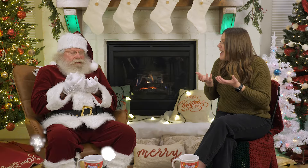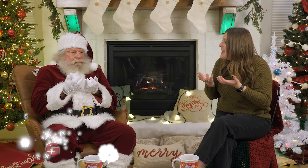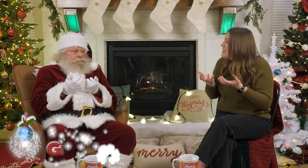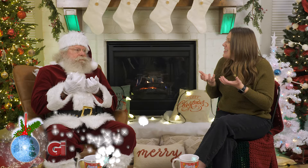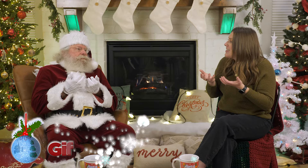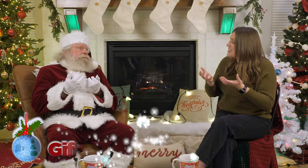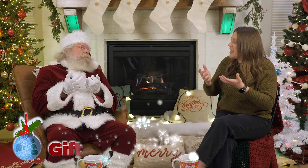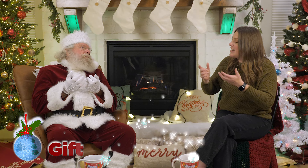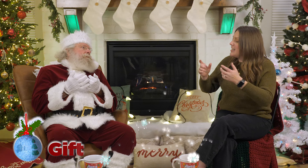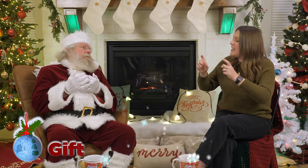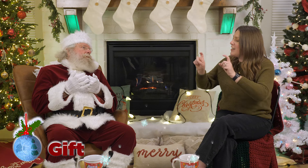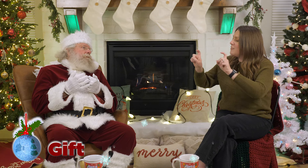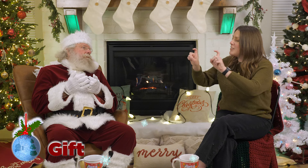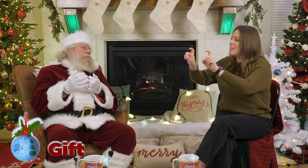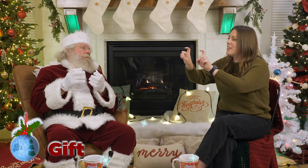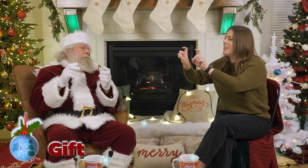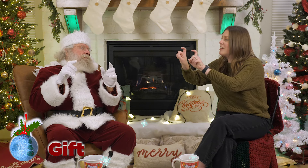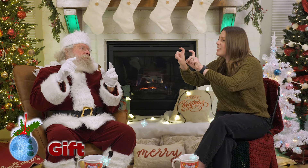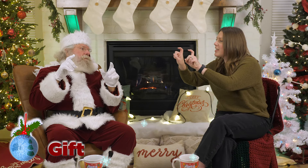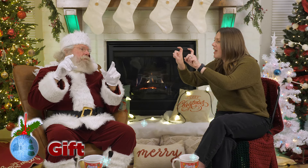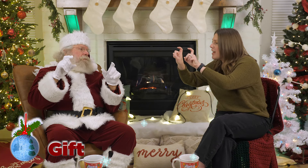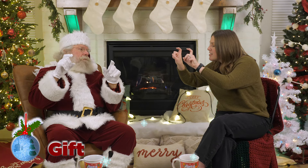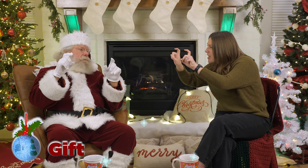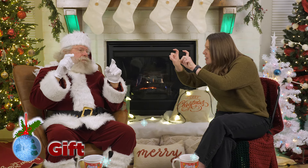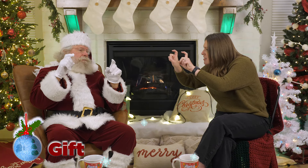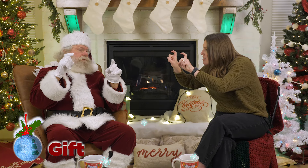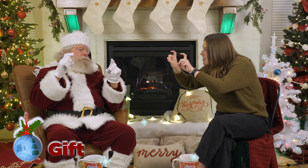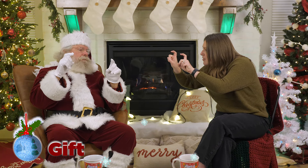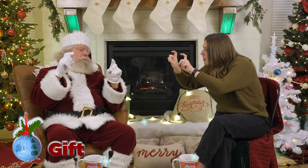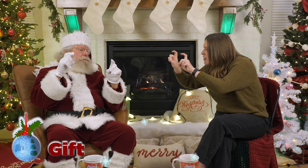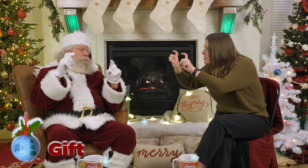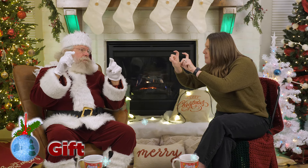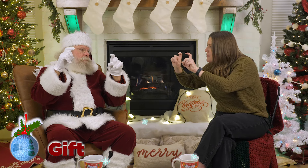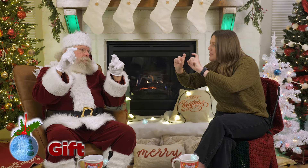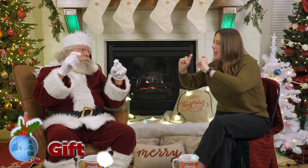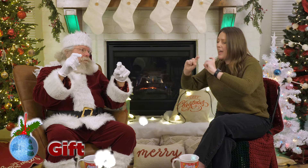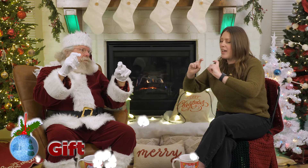And then the sign gift. It's like X-hands. Awesome.